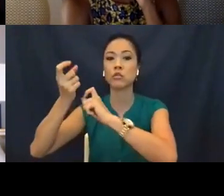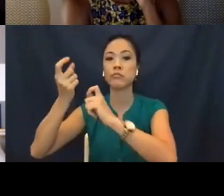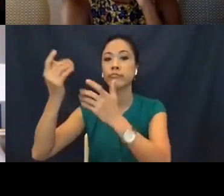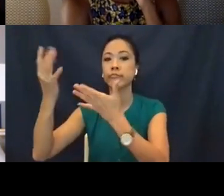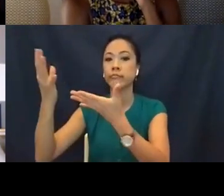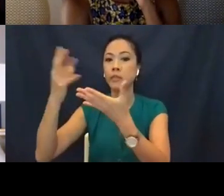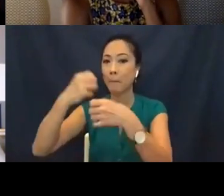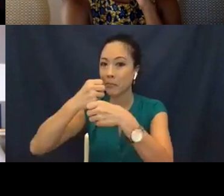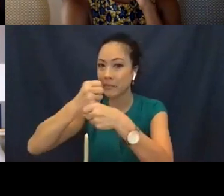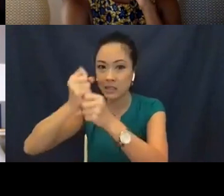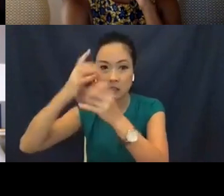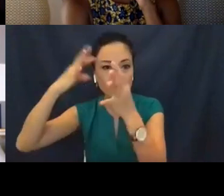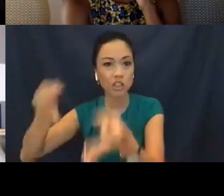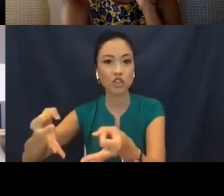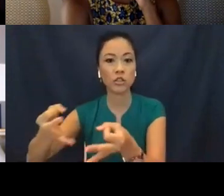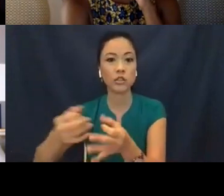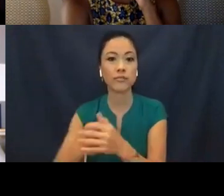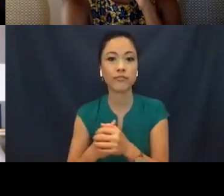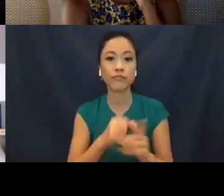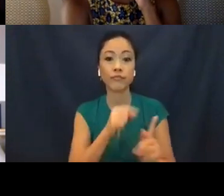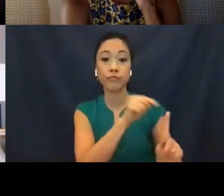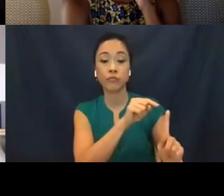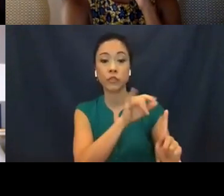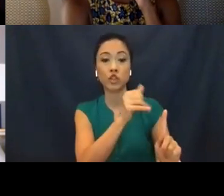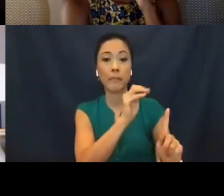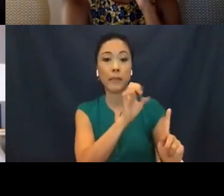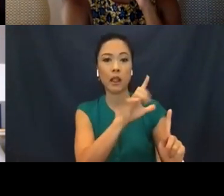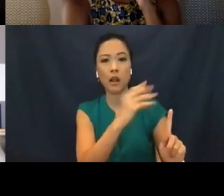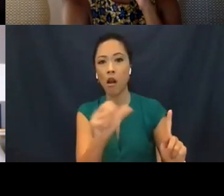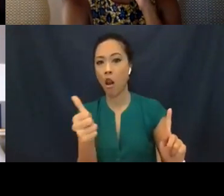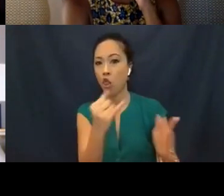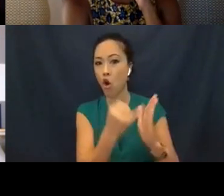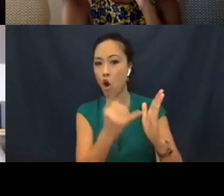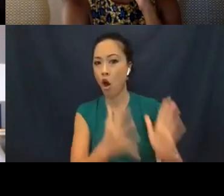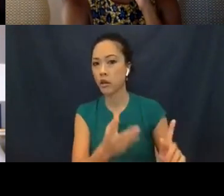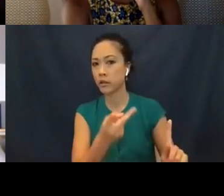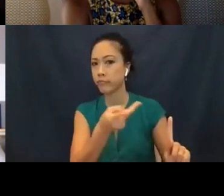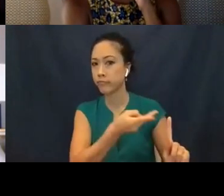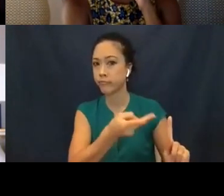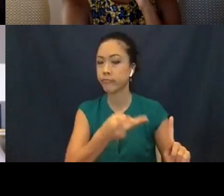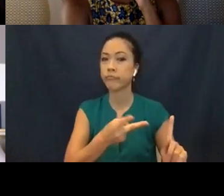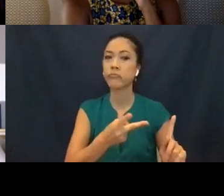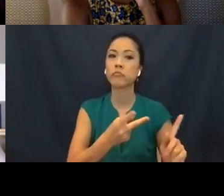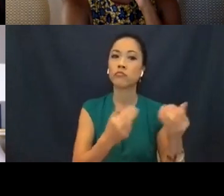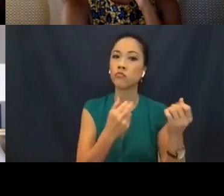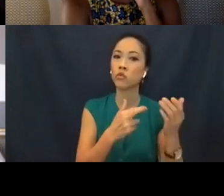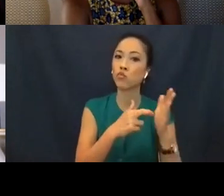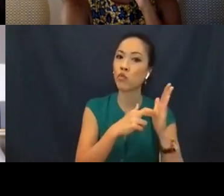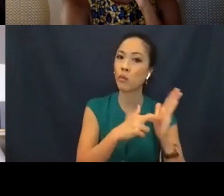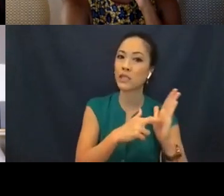a few weeks ago. Those were leaders in our community, other artists to get together